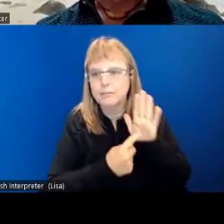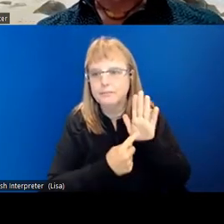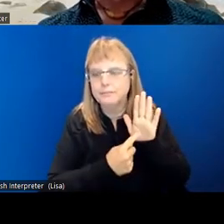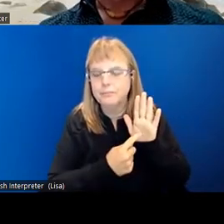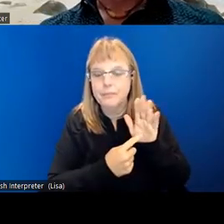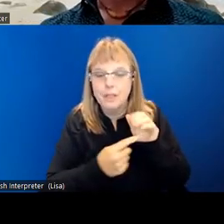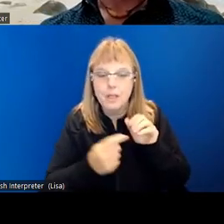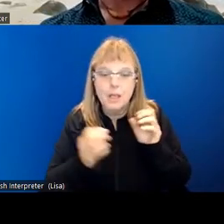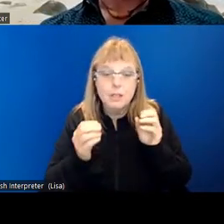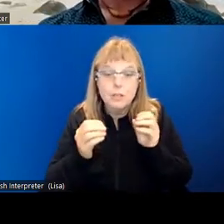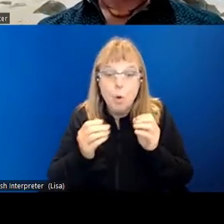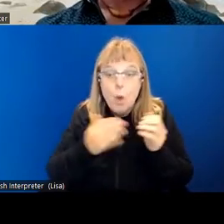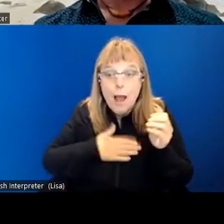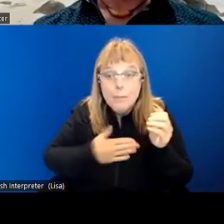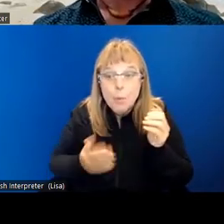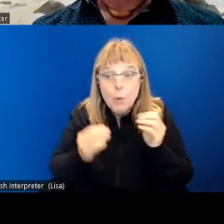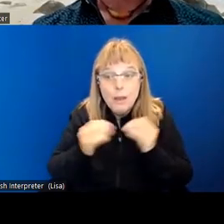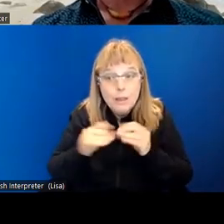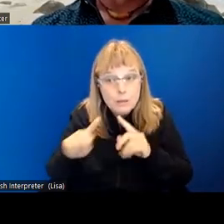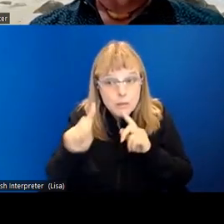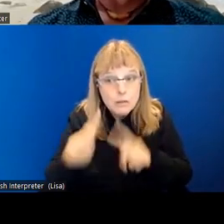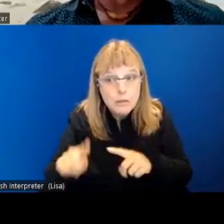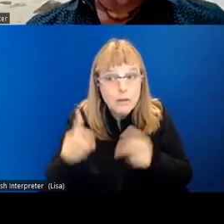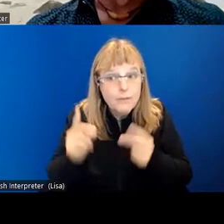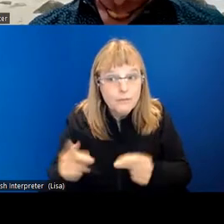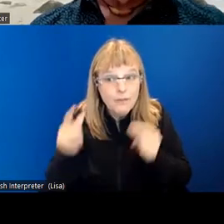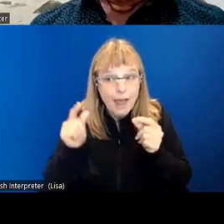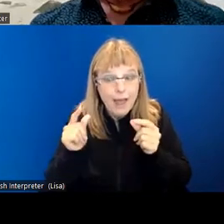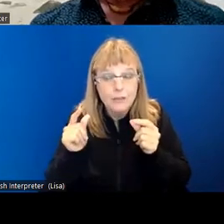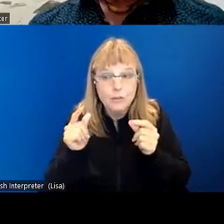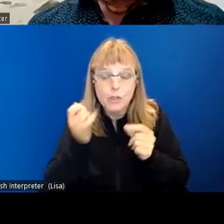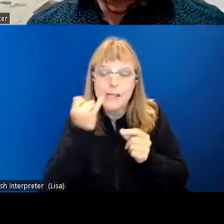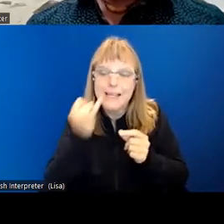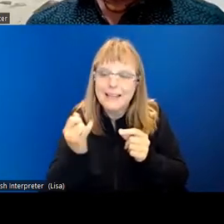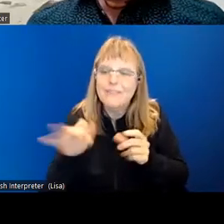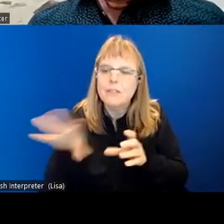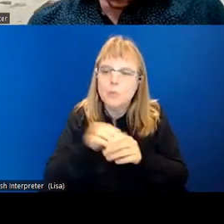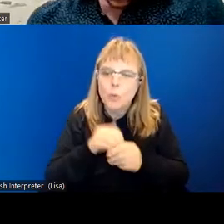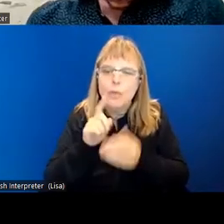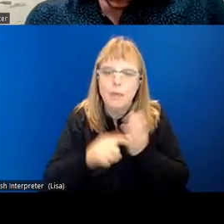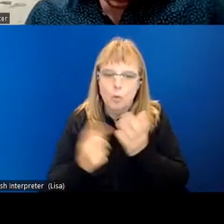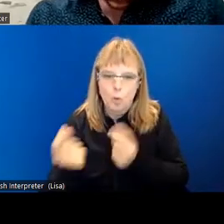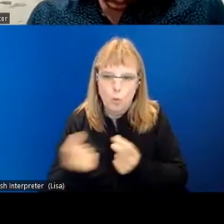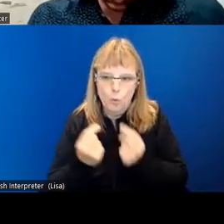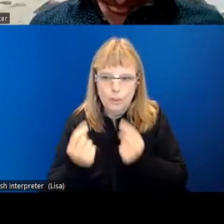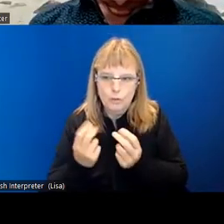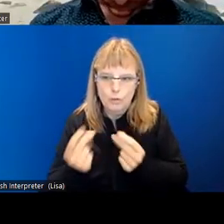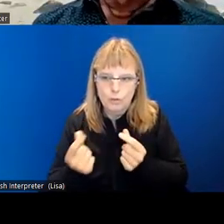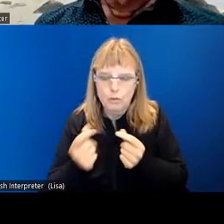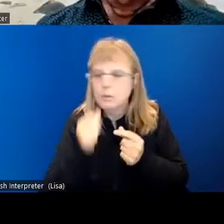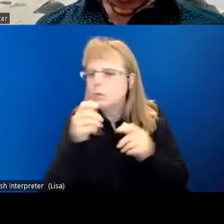to somebody who it's within the realm of what we do. I mean, we don't do family programming.